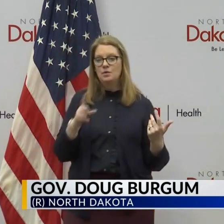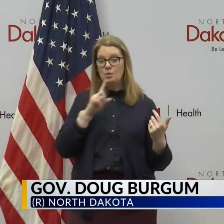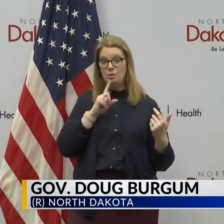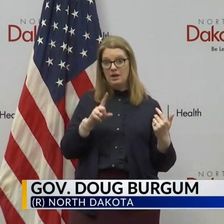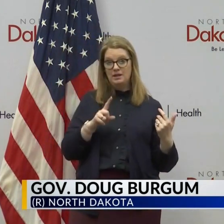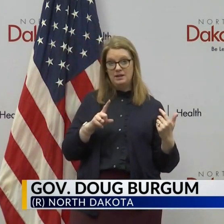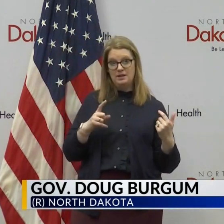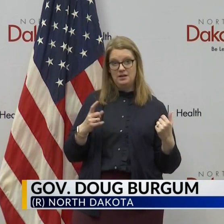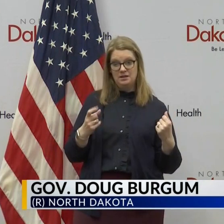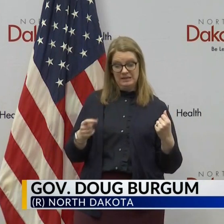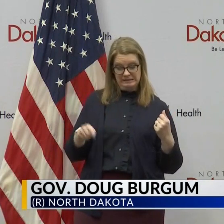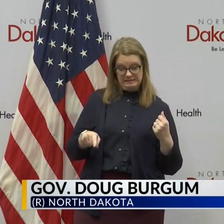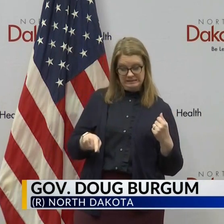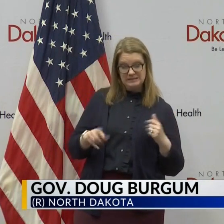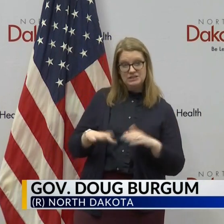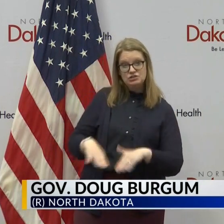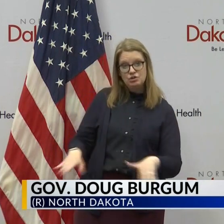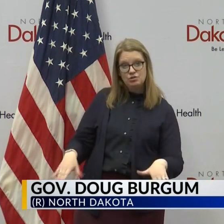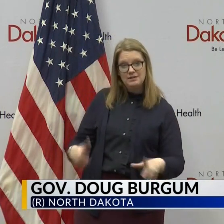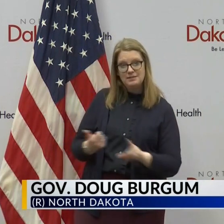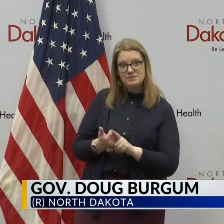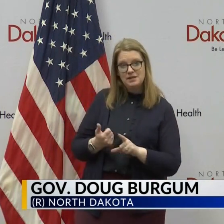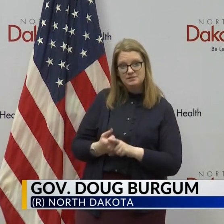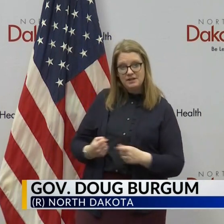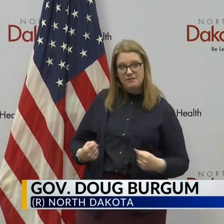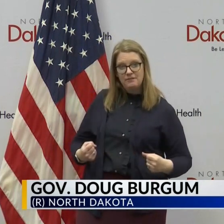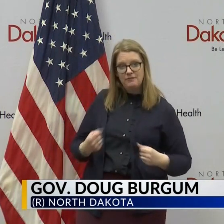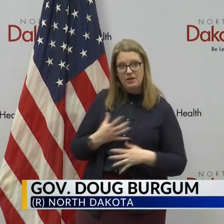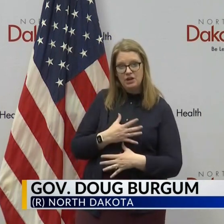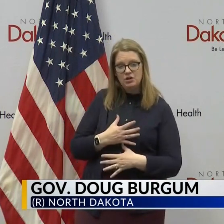THEIR FRIENDS, THEY MAY NOT HAVE